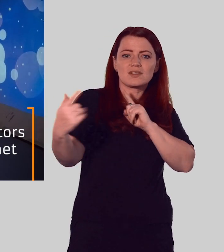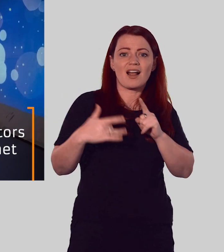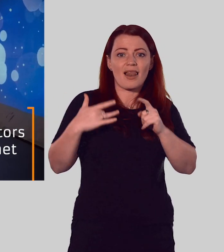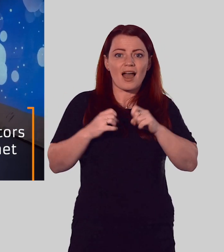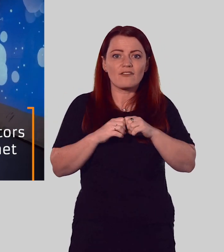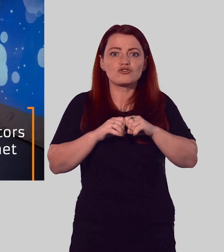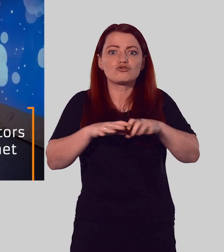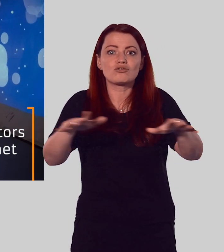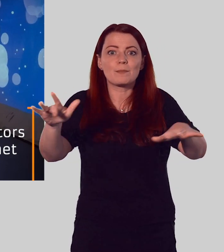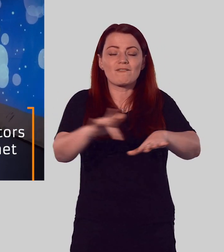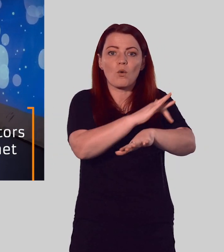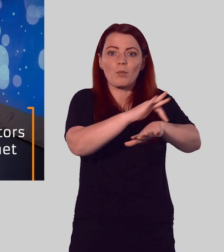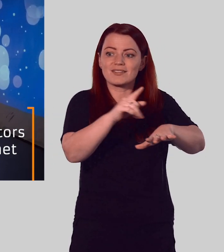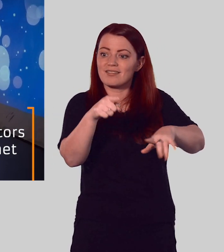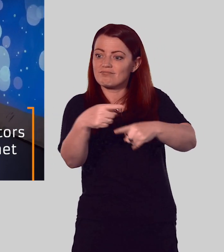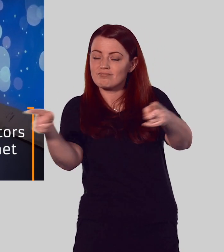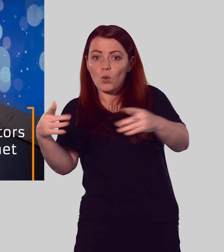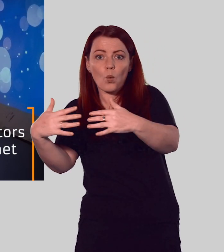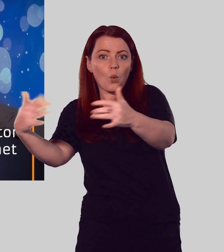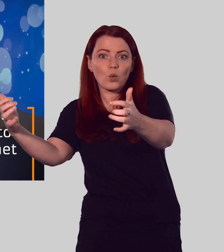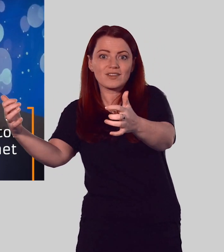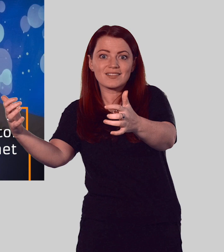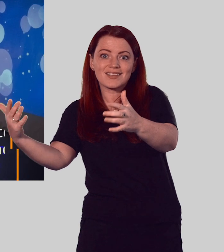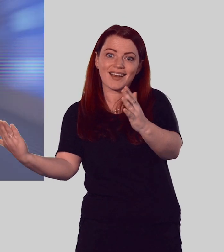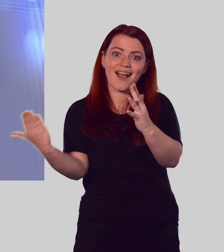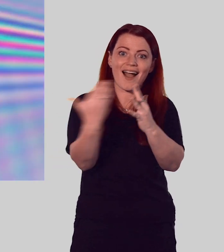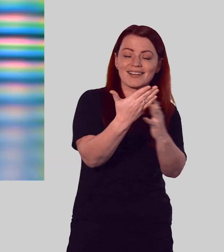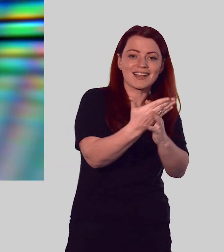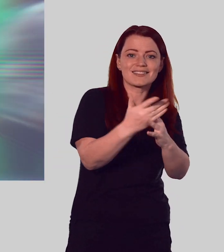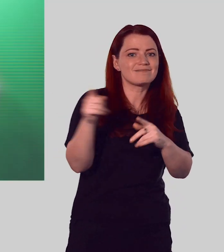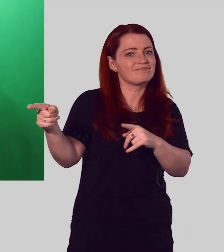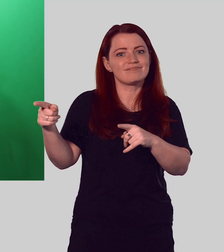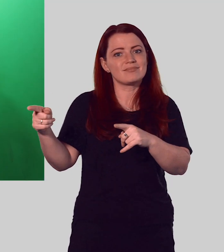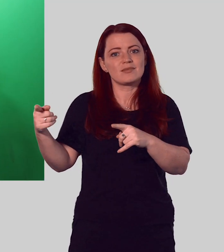disabled young people who wouldn't be able to attend a live performance.